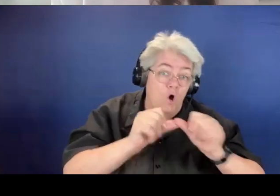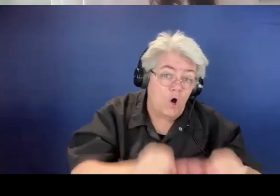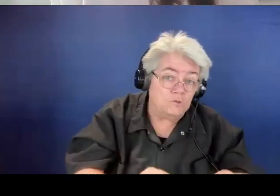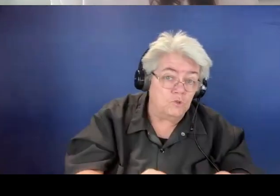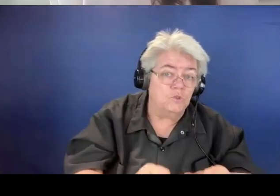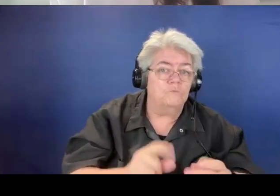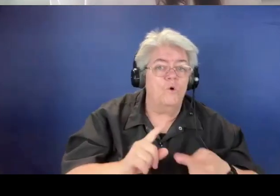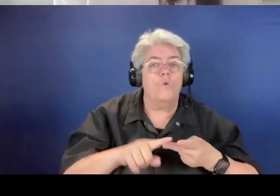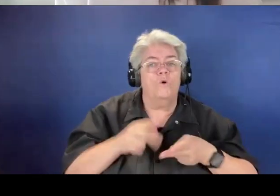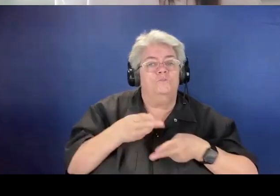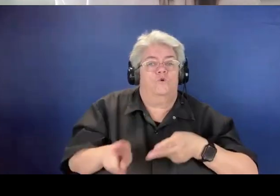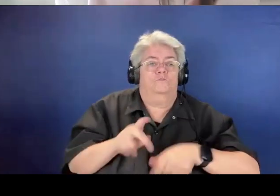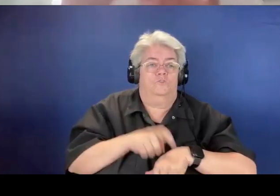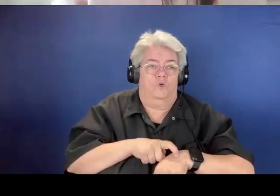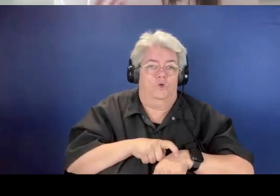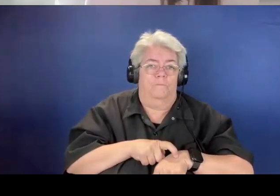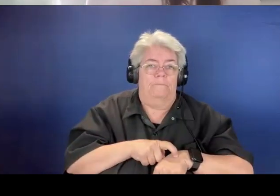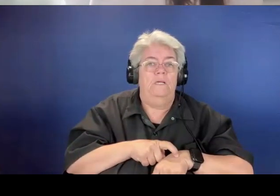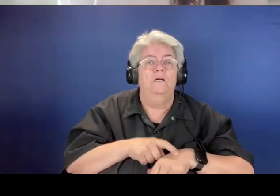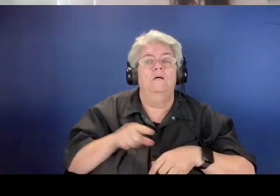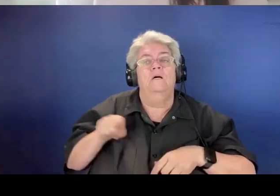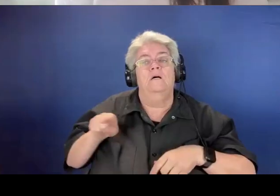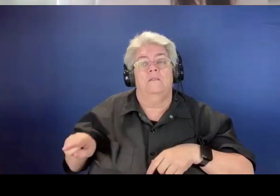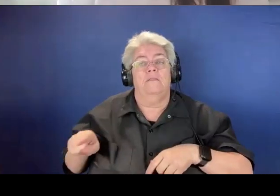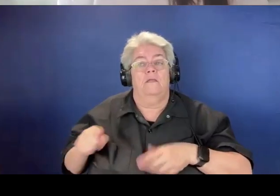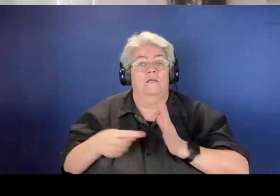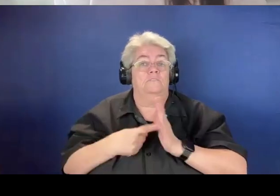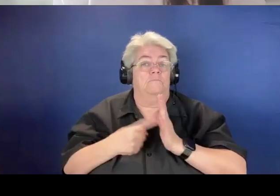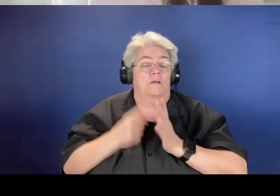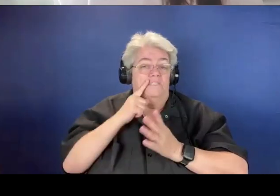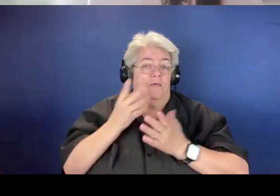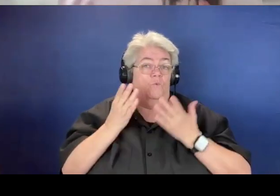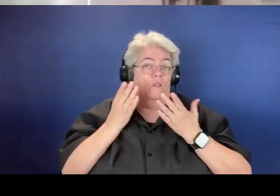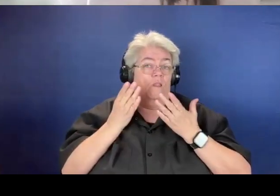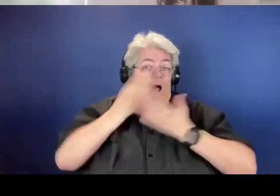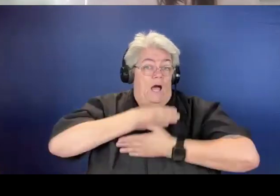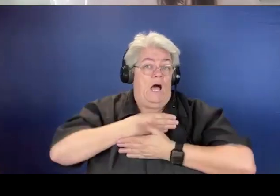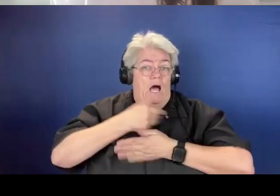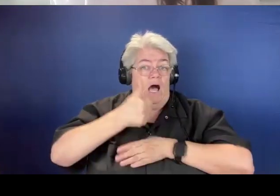disability or to respond promptly to a diagnosis or a therapeutic